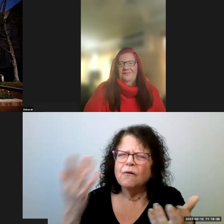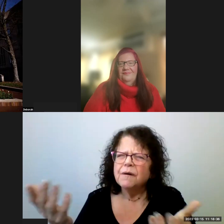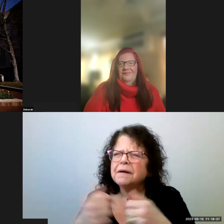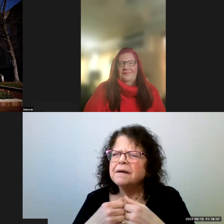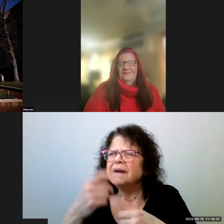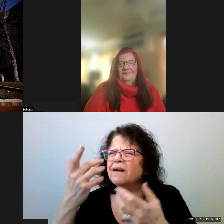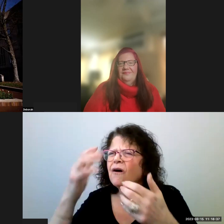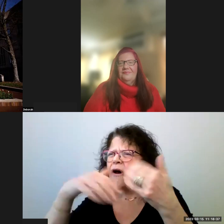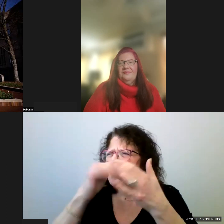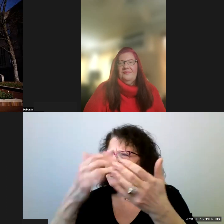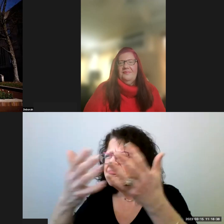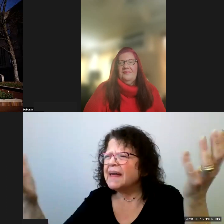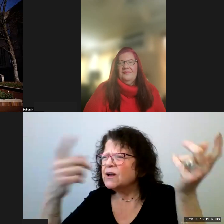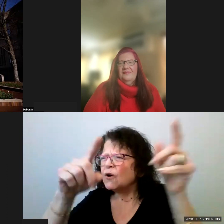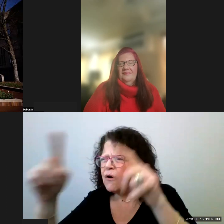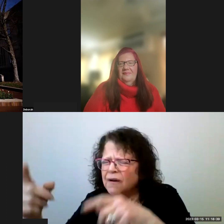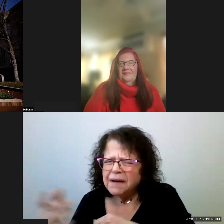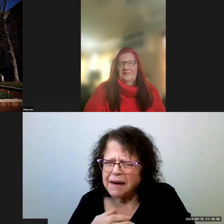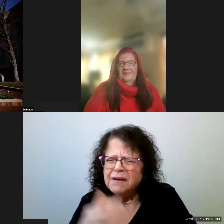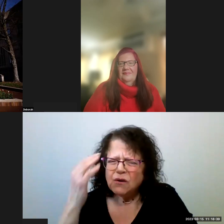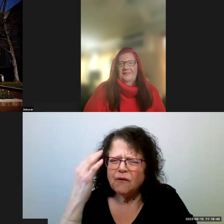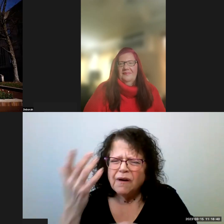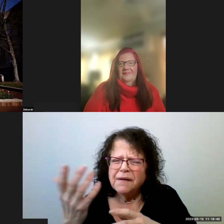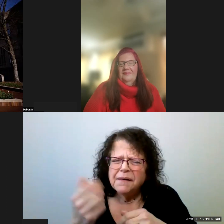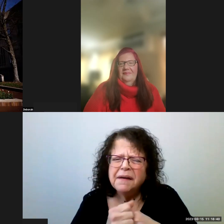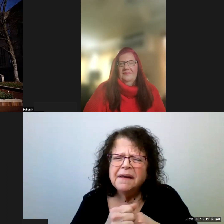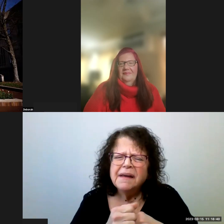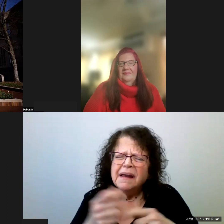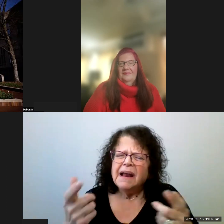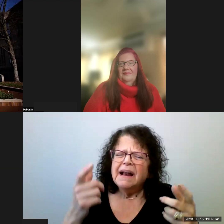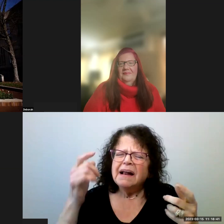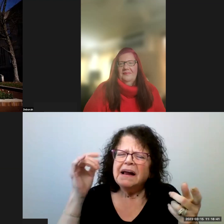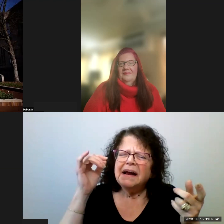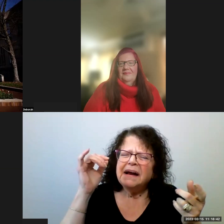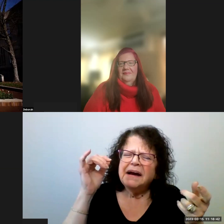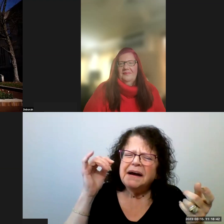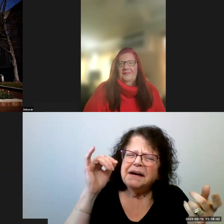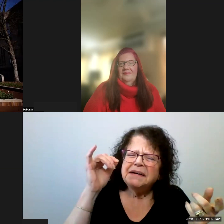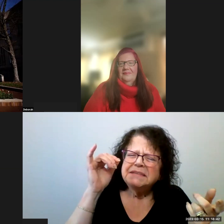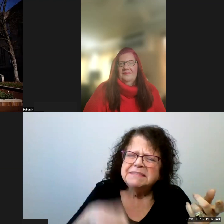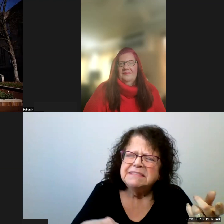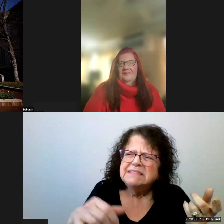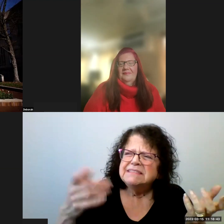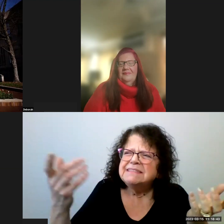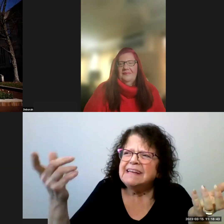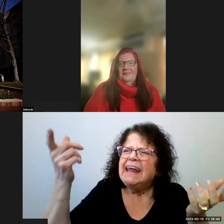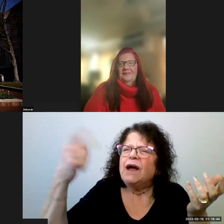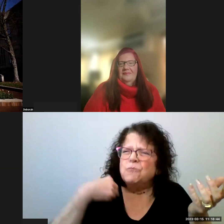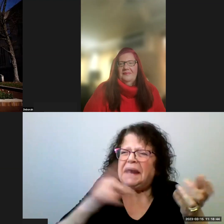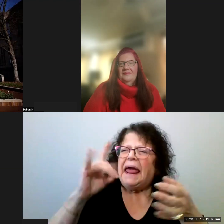on Zoom every now and then. It's not like seeing me when he wants to see me. I got real